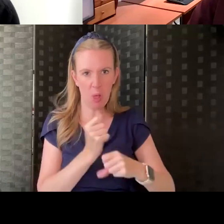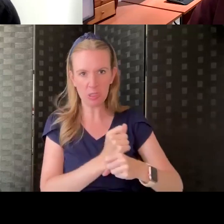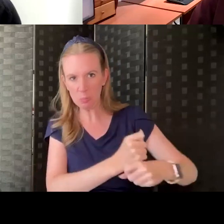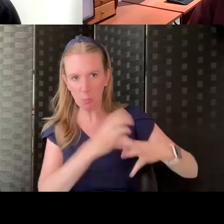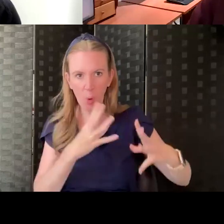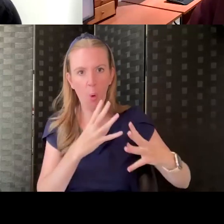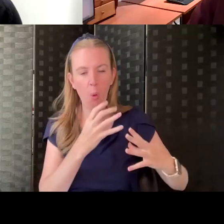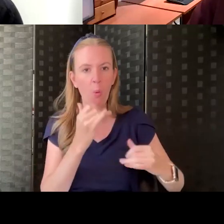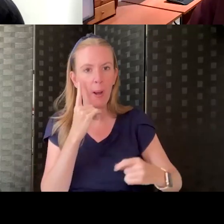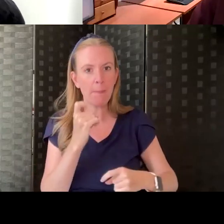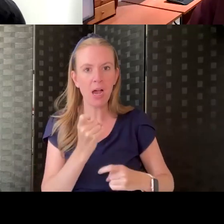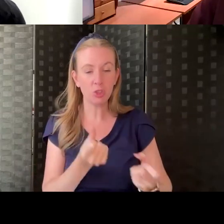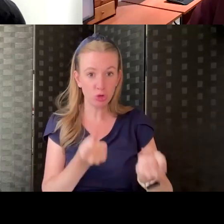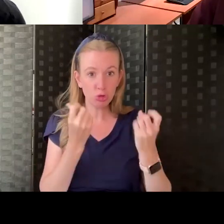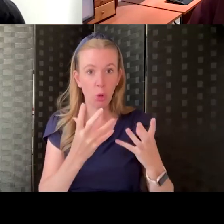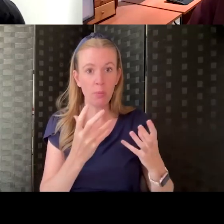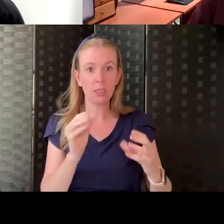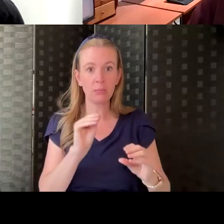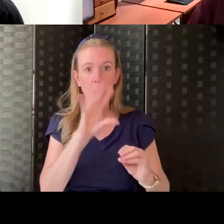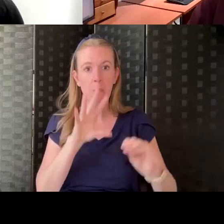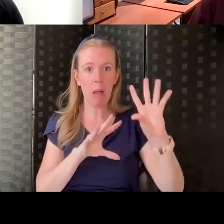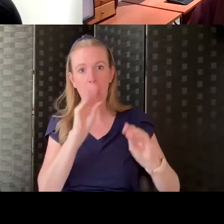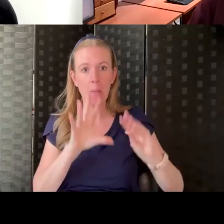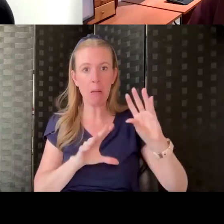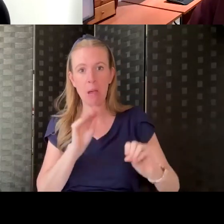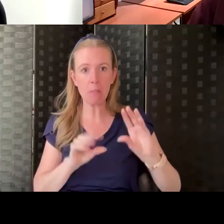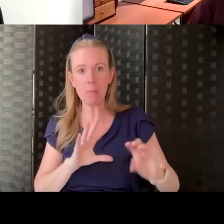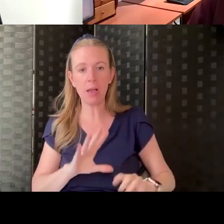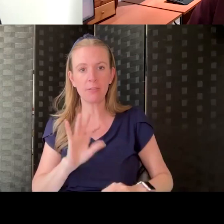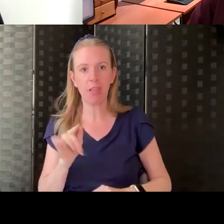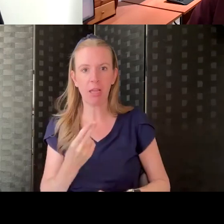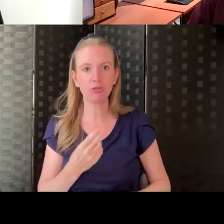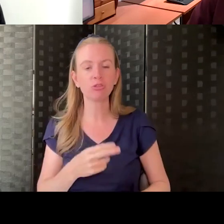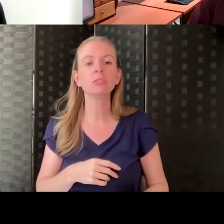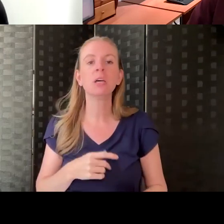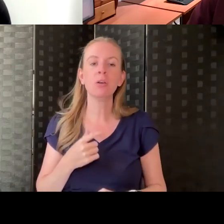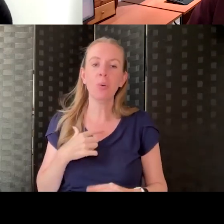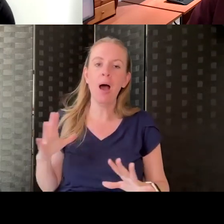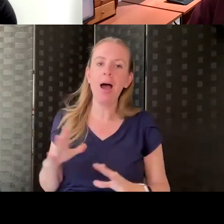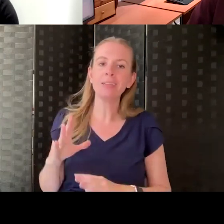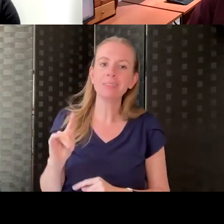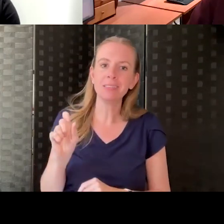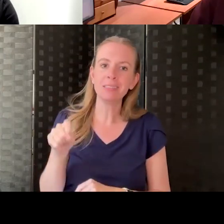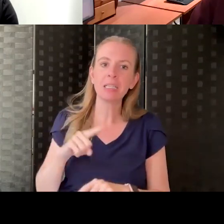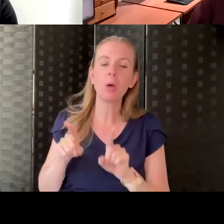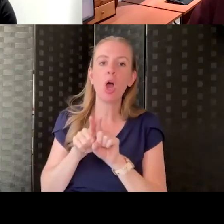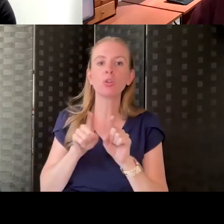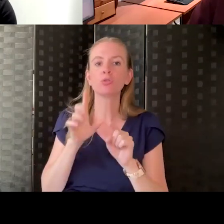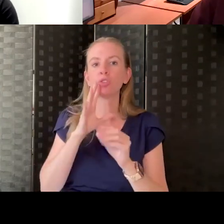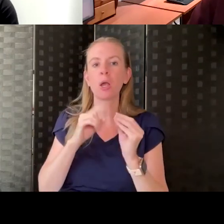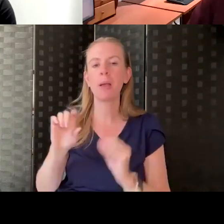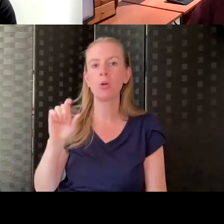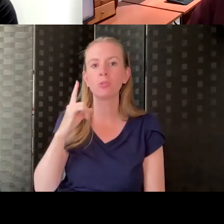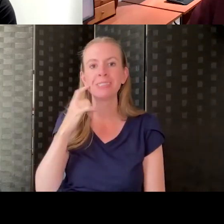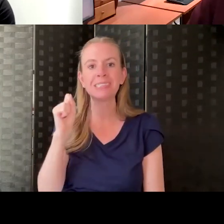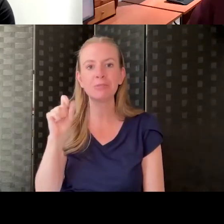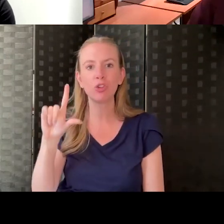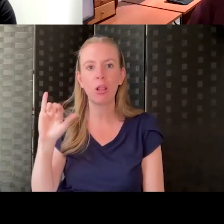now because so many flash plug-ins are running. I get it. We can also talk about Silverlight.